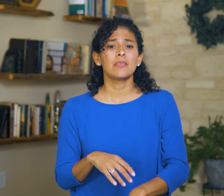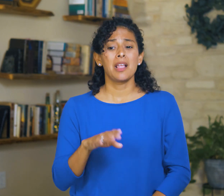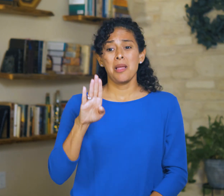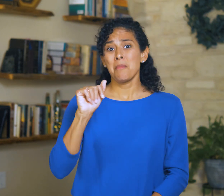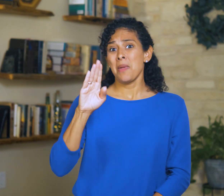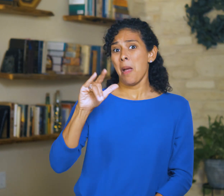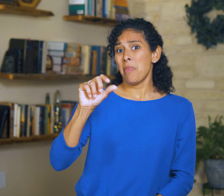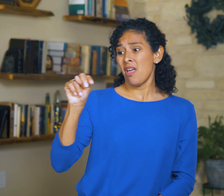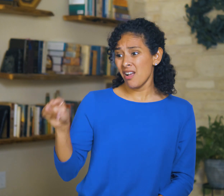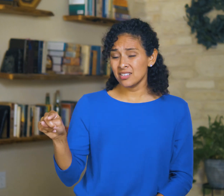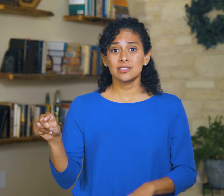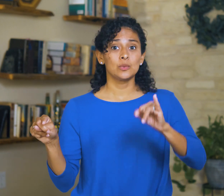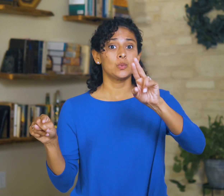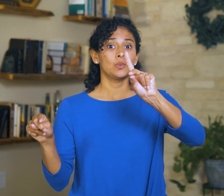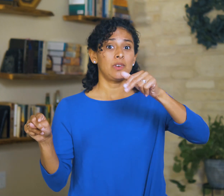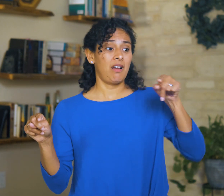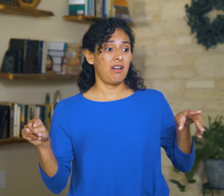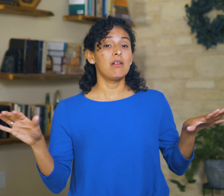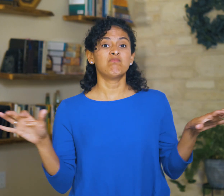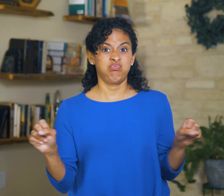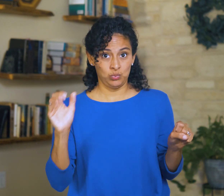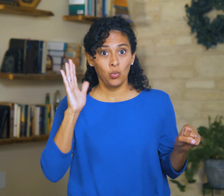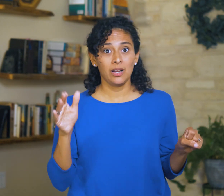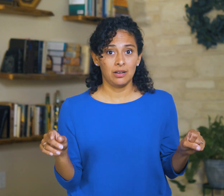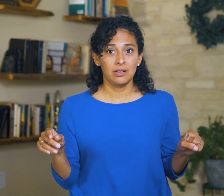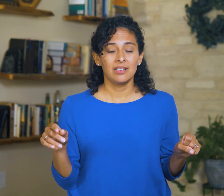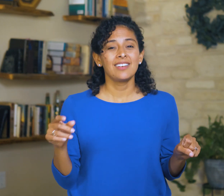While both Babylon and Judah will be destroyed,